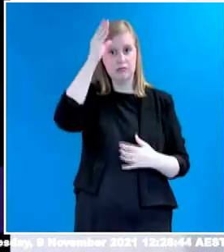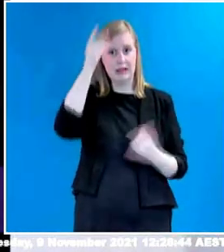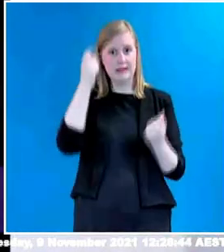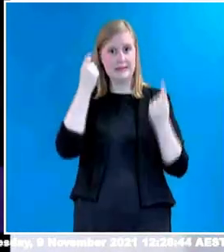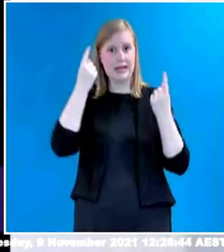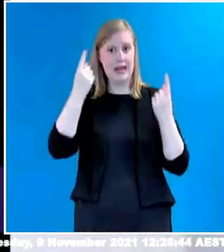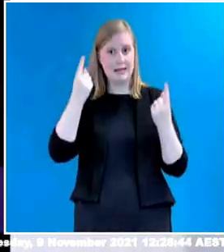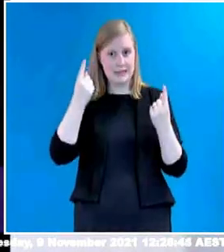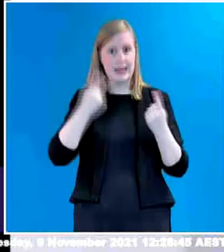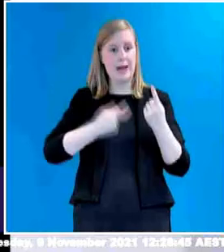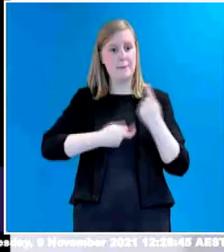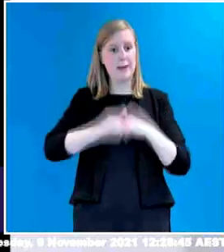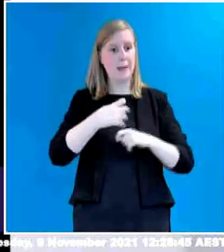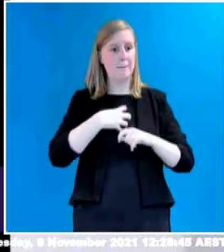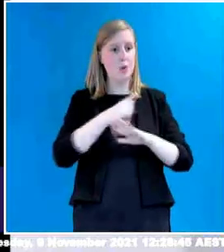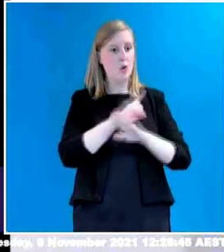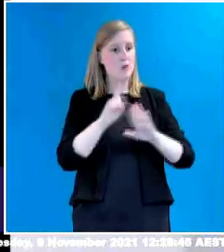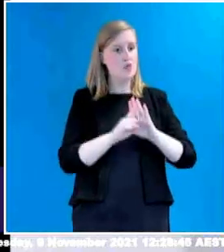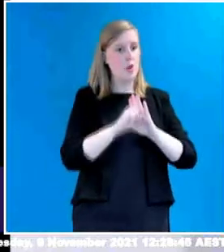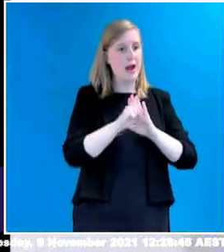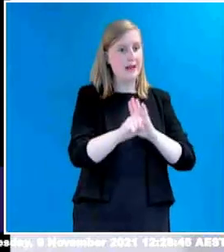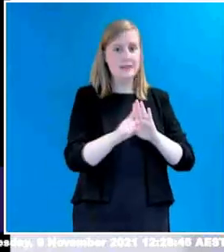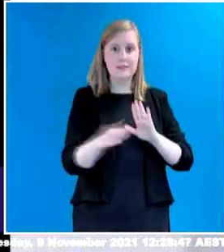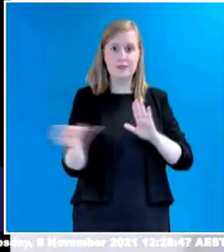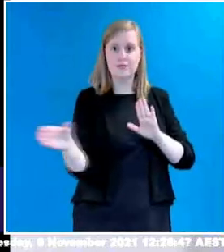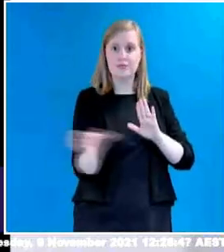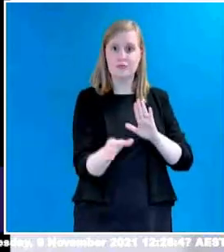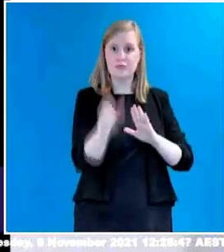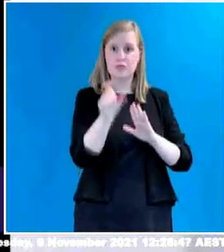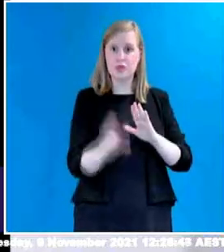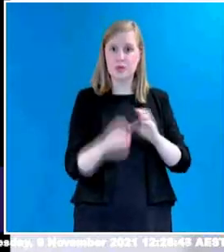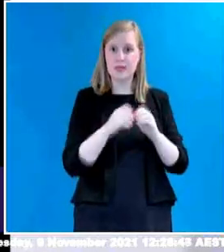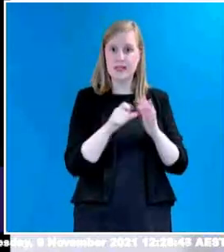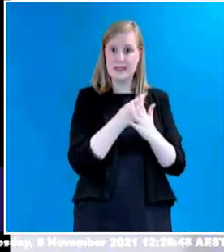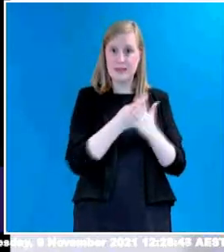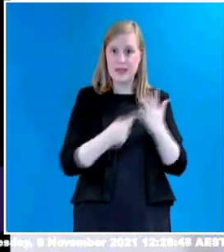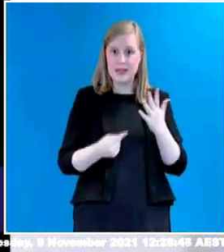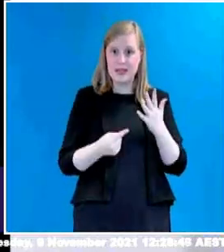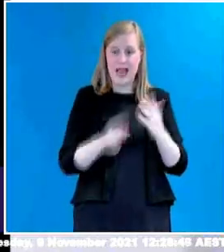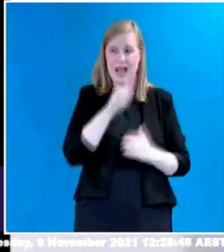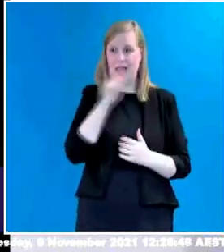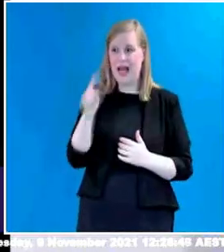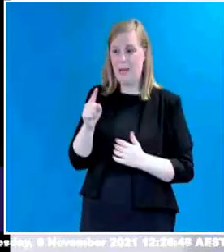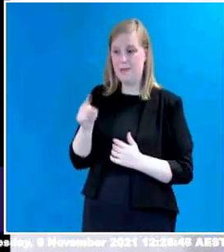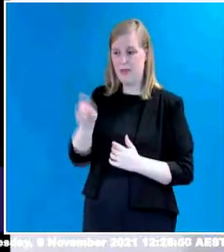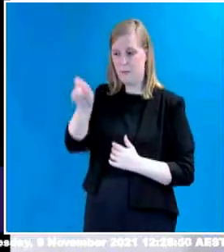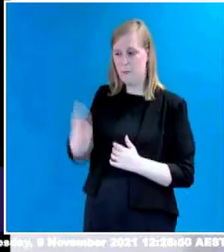It cannot just be a burden imposed on the person with disability to have to